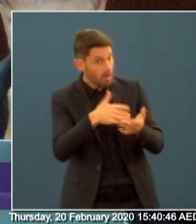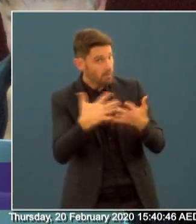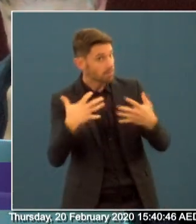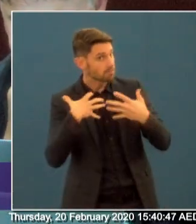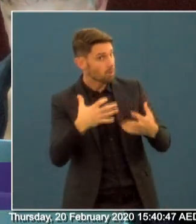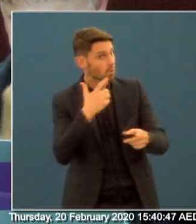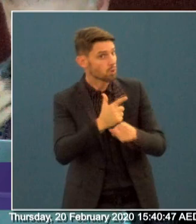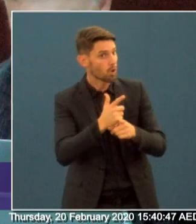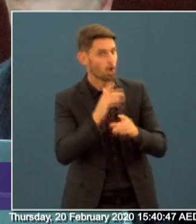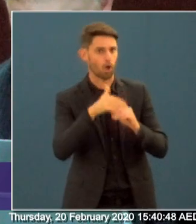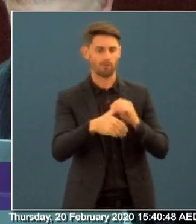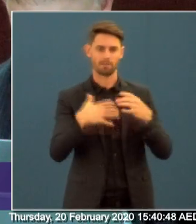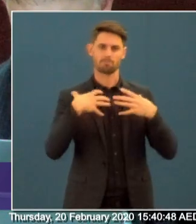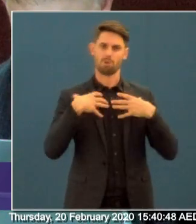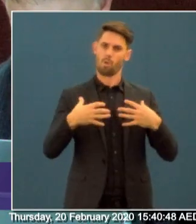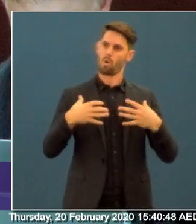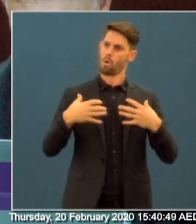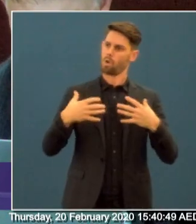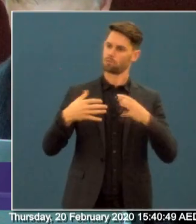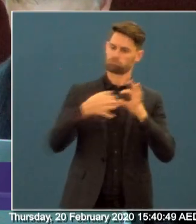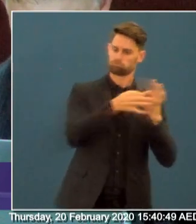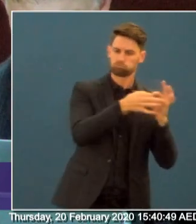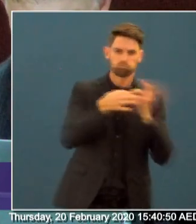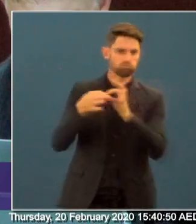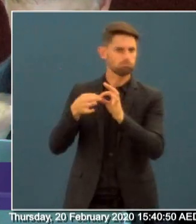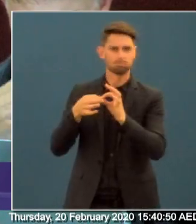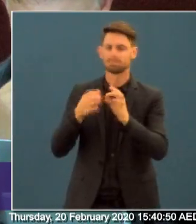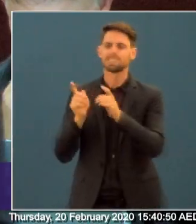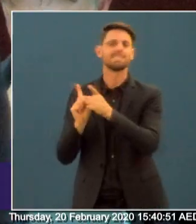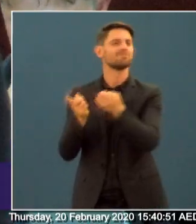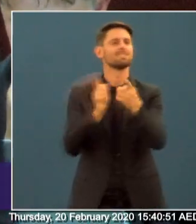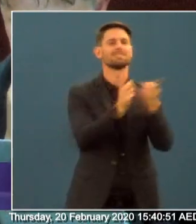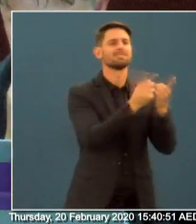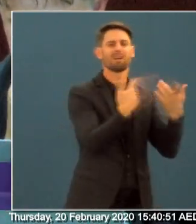integrating both primary health care, specialist care and — on the one hand